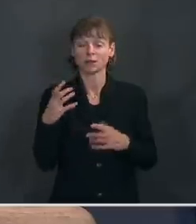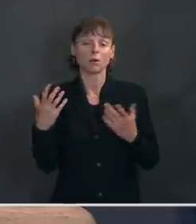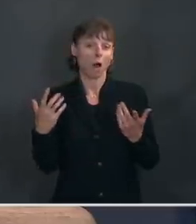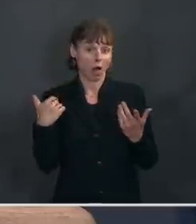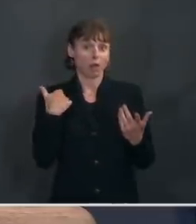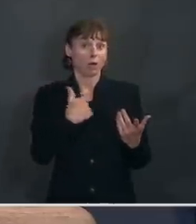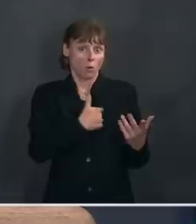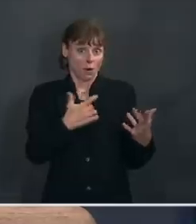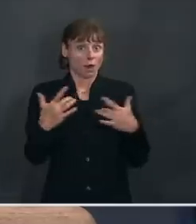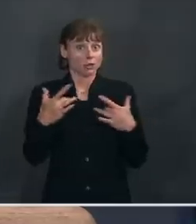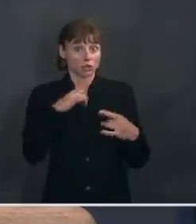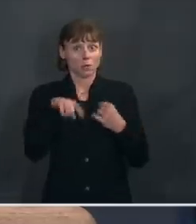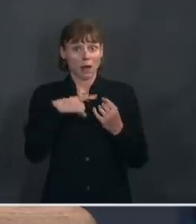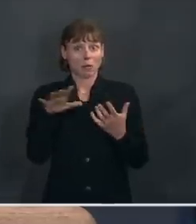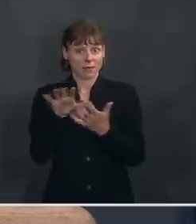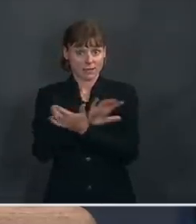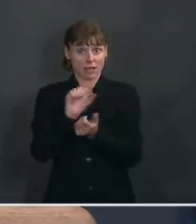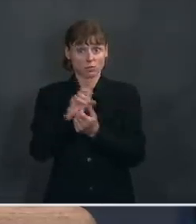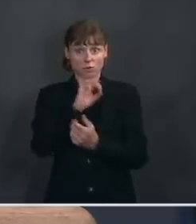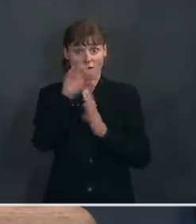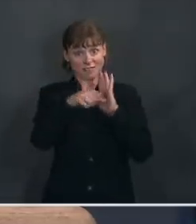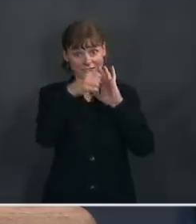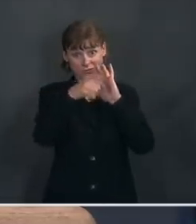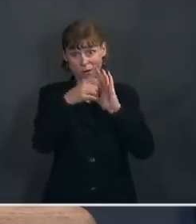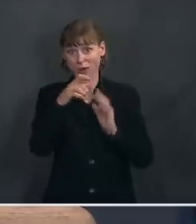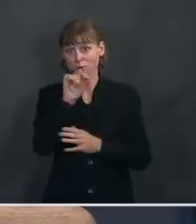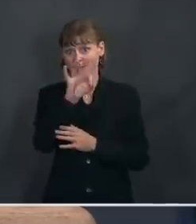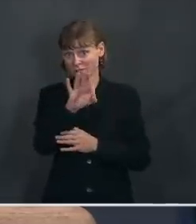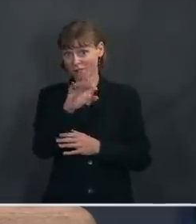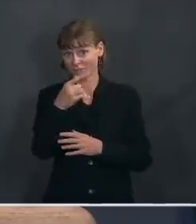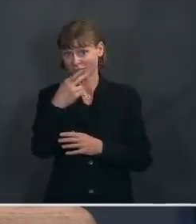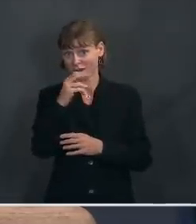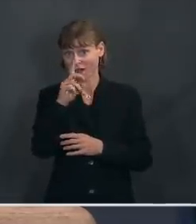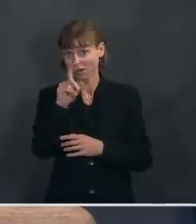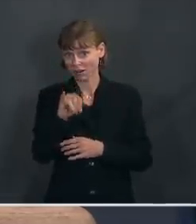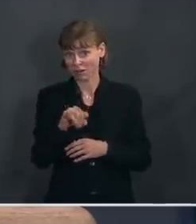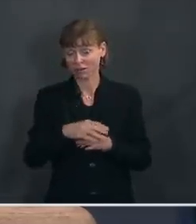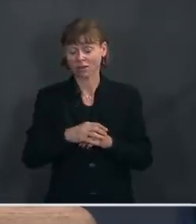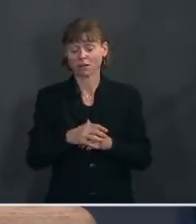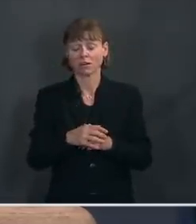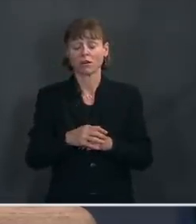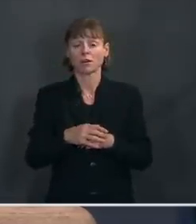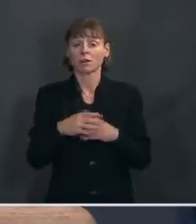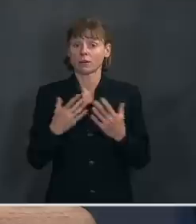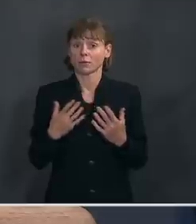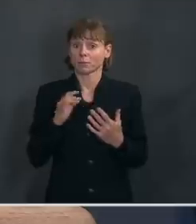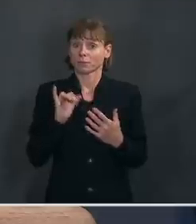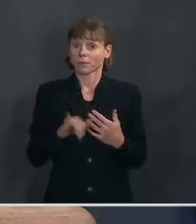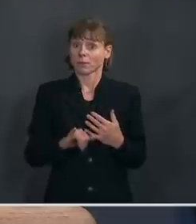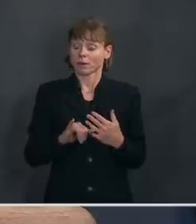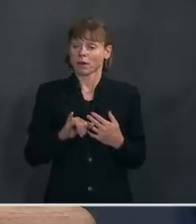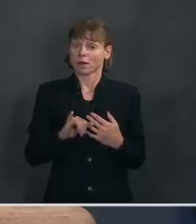about the desecration of monuments, of Gandhi. That's certainly what we would express.